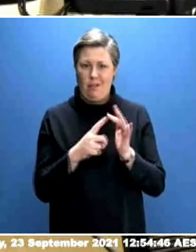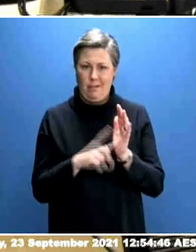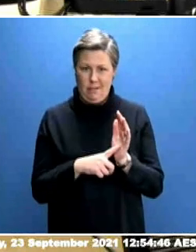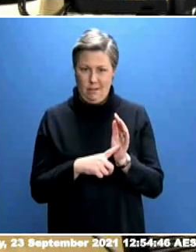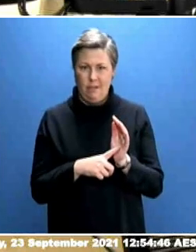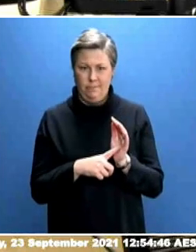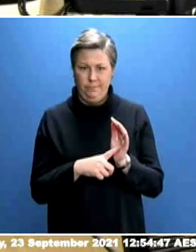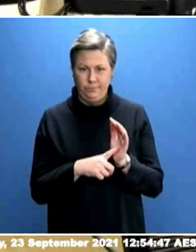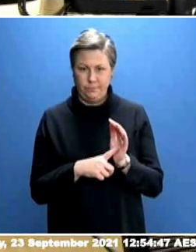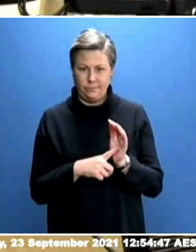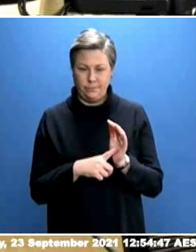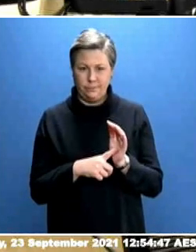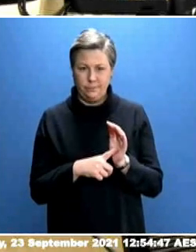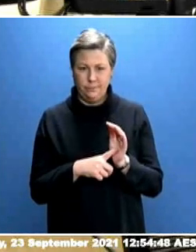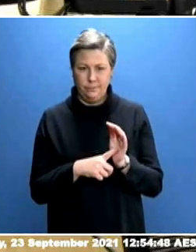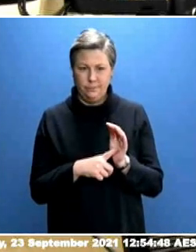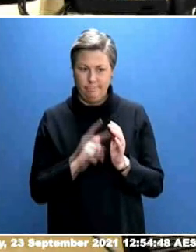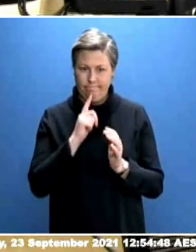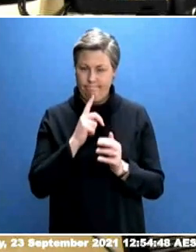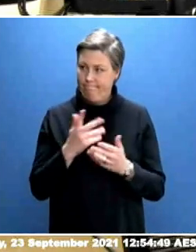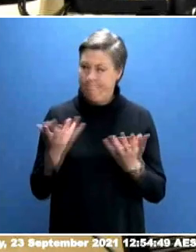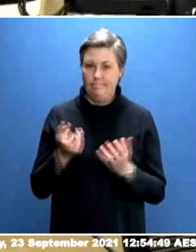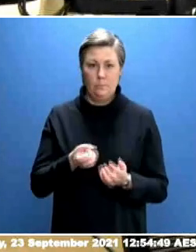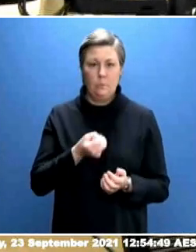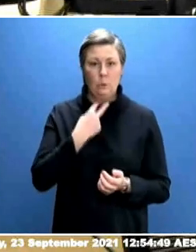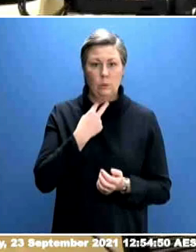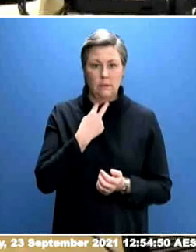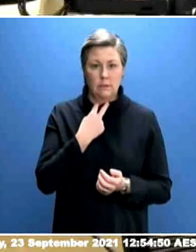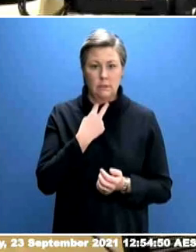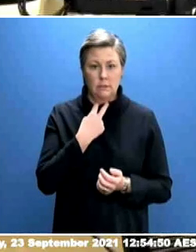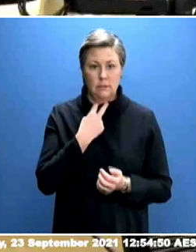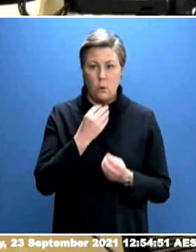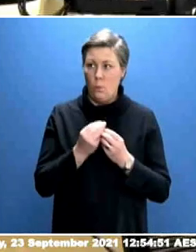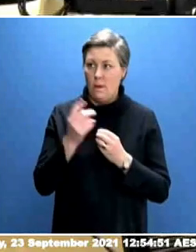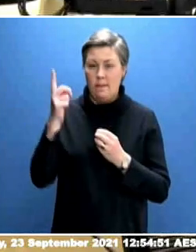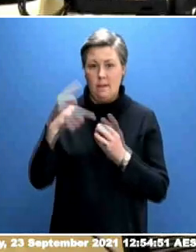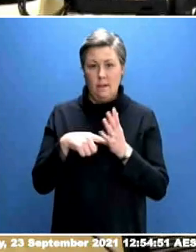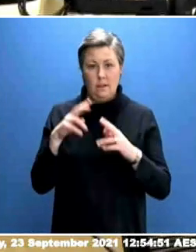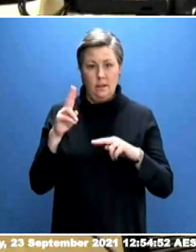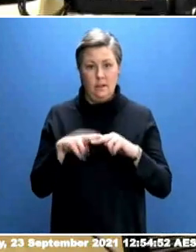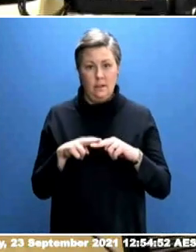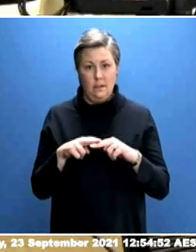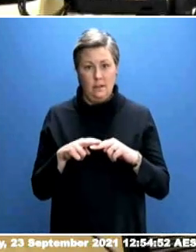NAAJA expressed disappointment about the response that had been received,